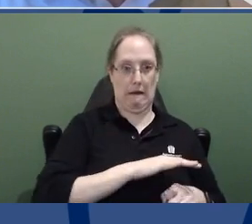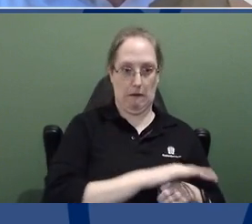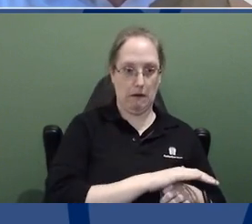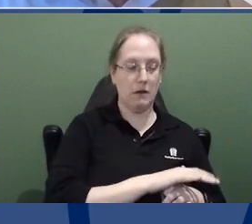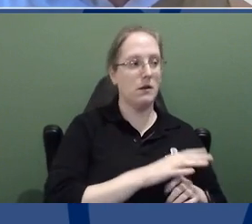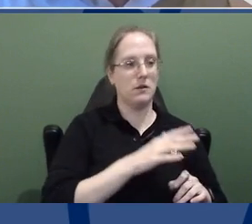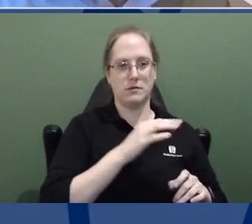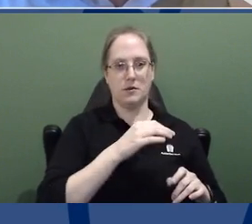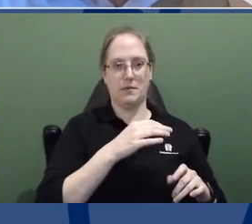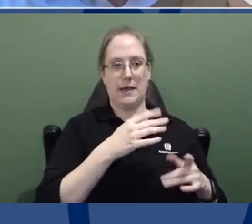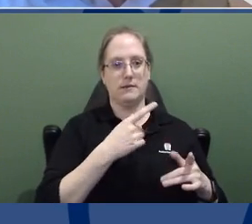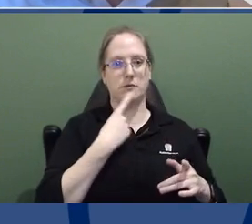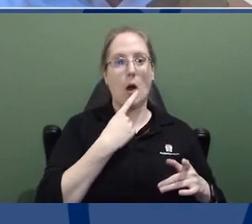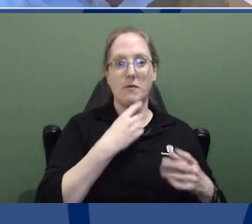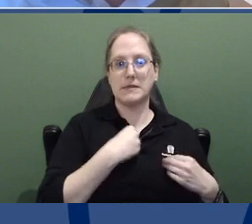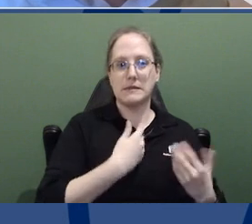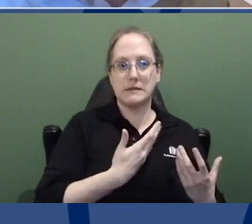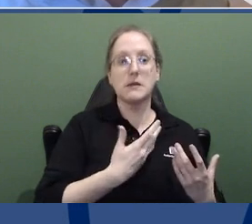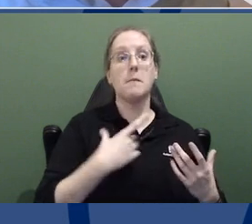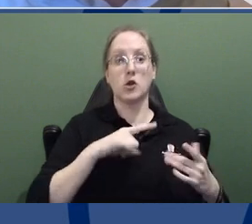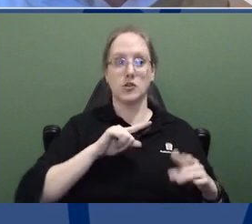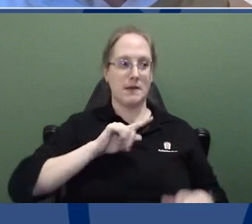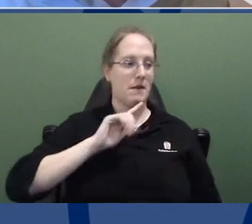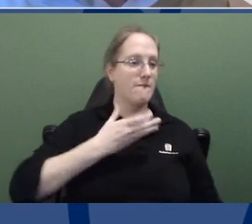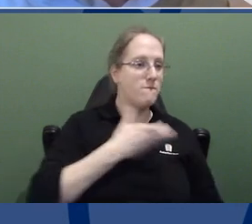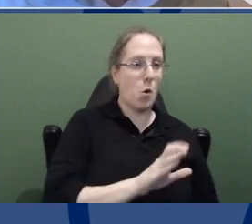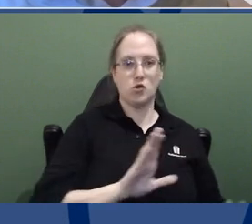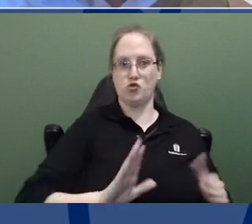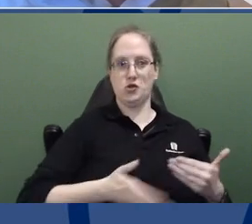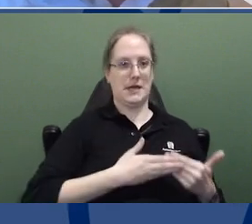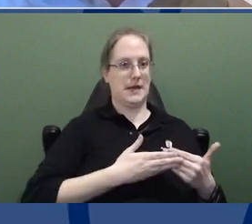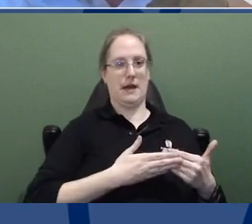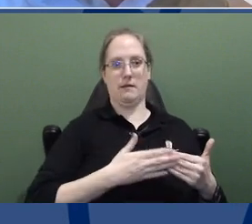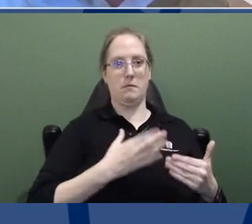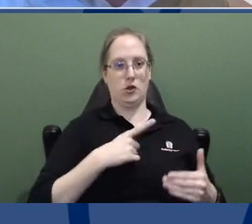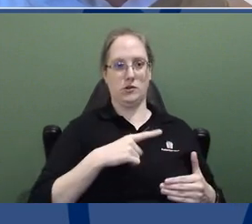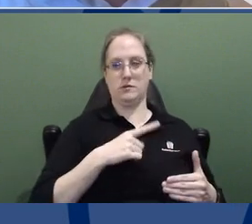as a result of the orders. So businesses like personal services, a lot of the tourism and